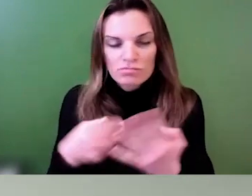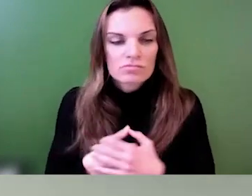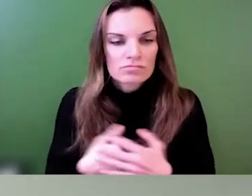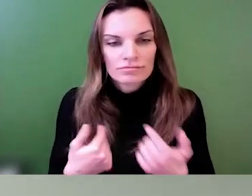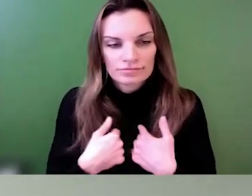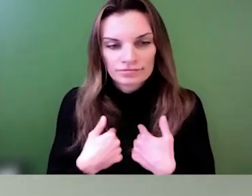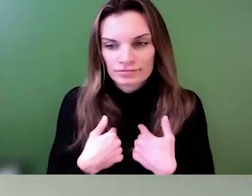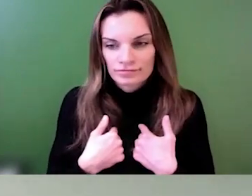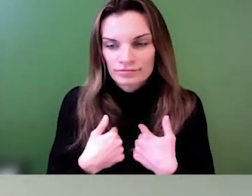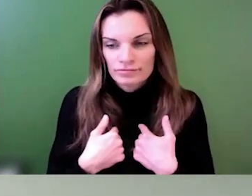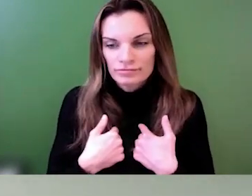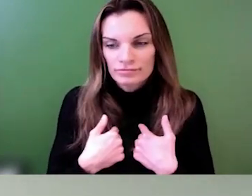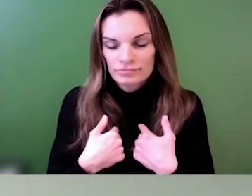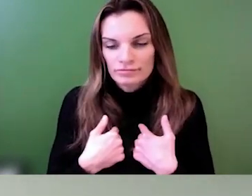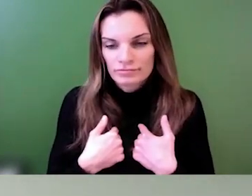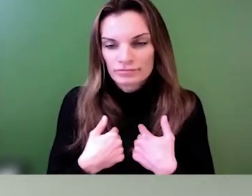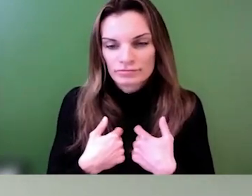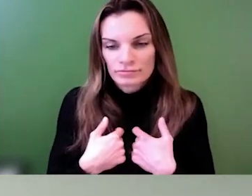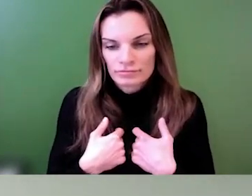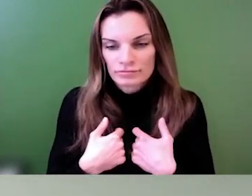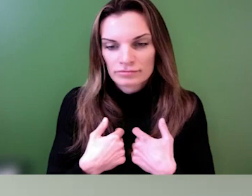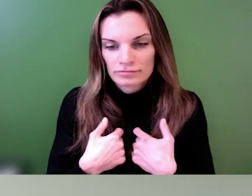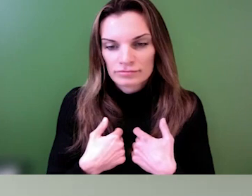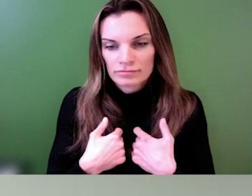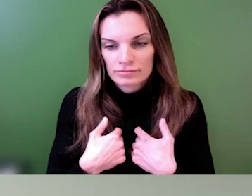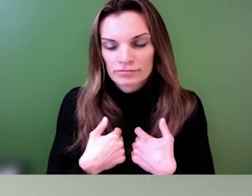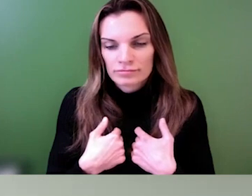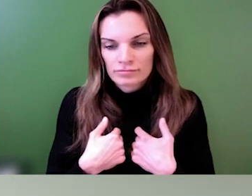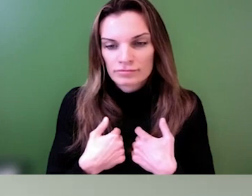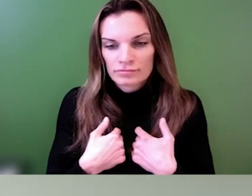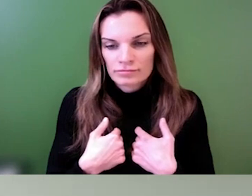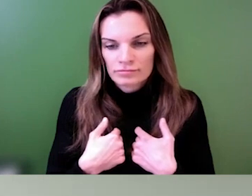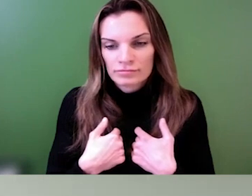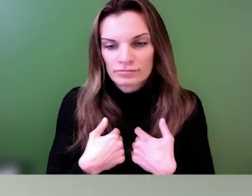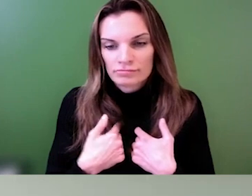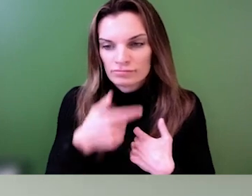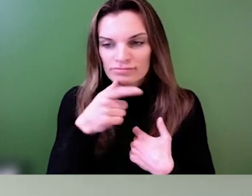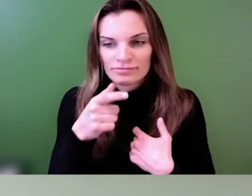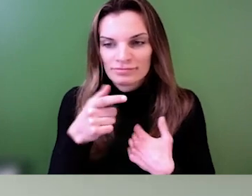to request that from any